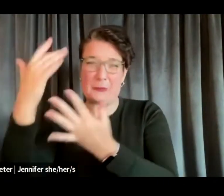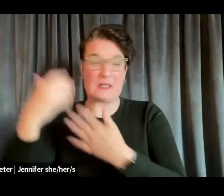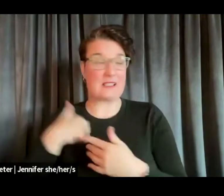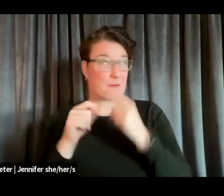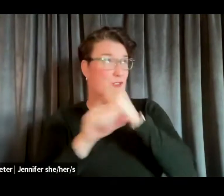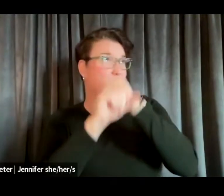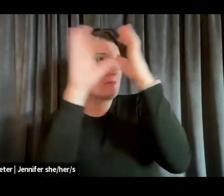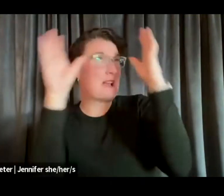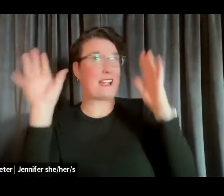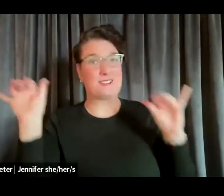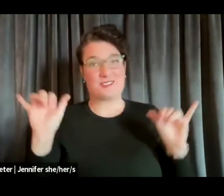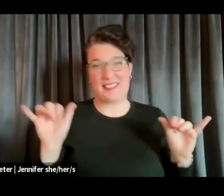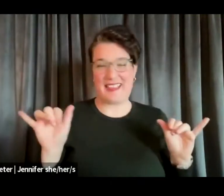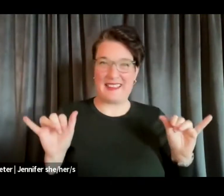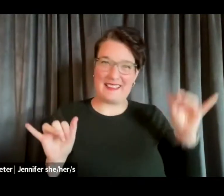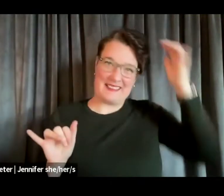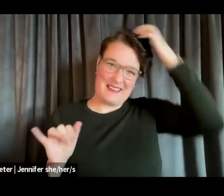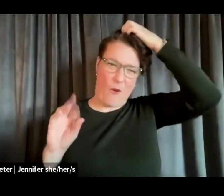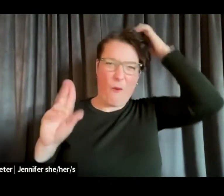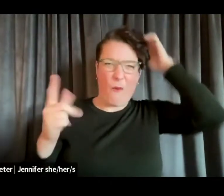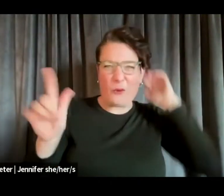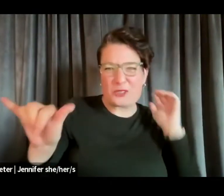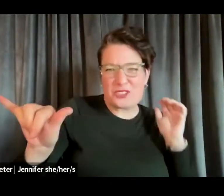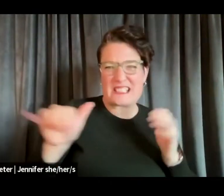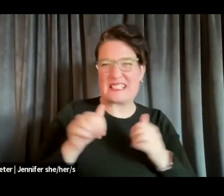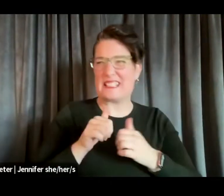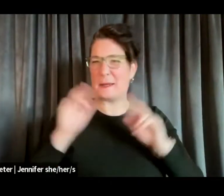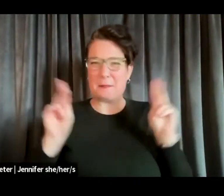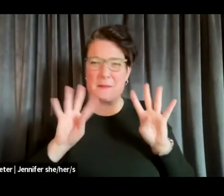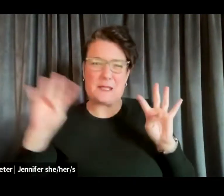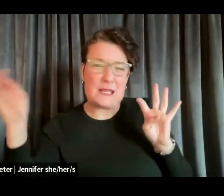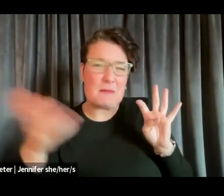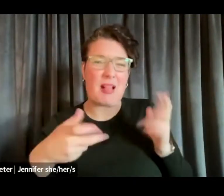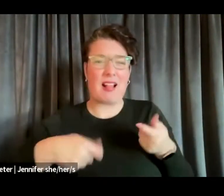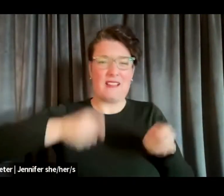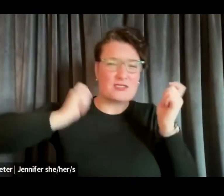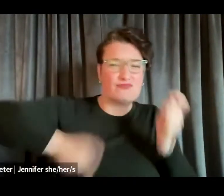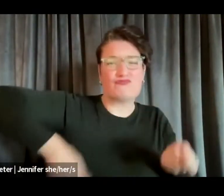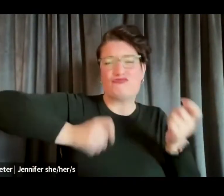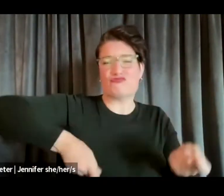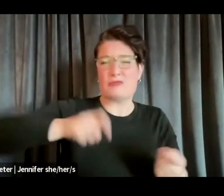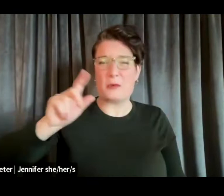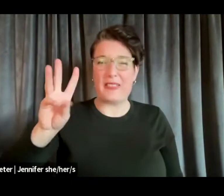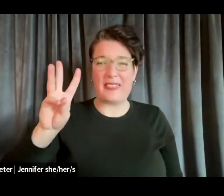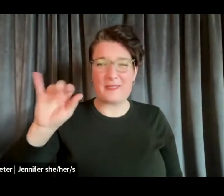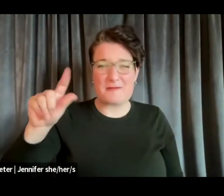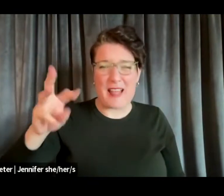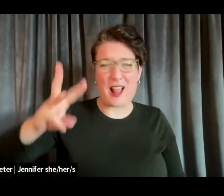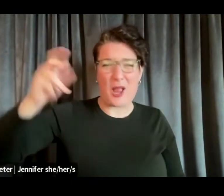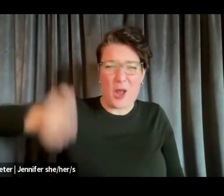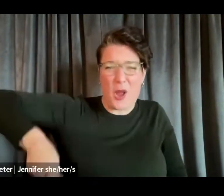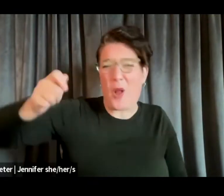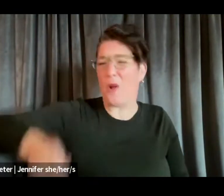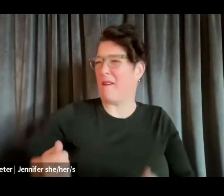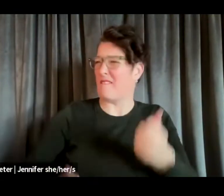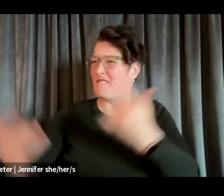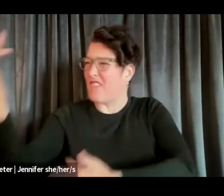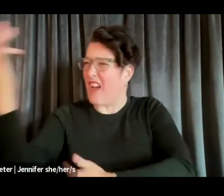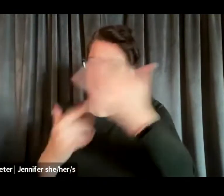like this orgy with like people like beating Willow on the ground fires going. It's like wild.